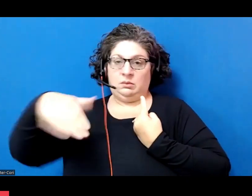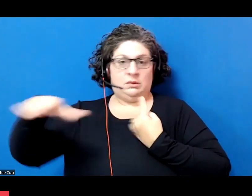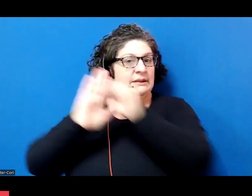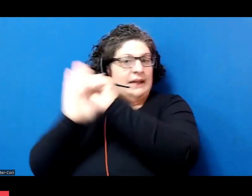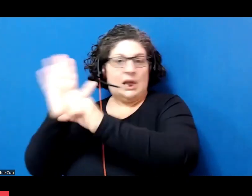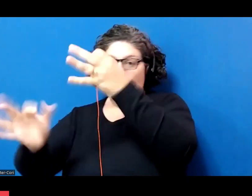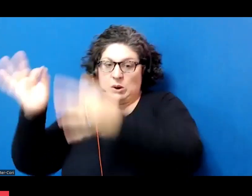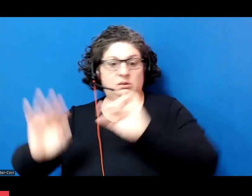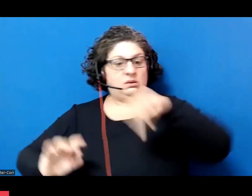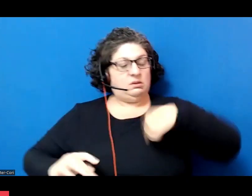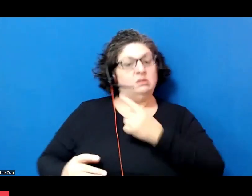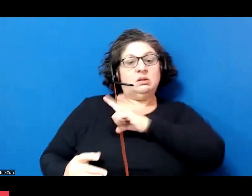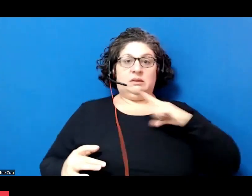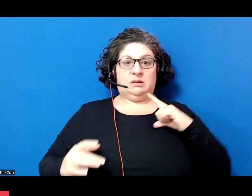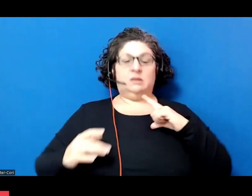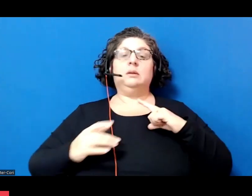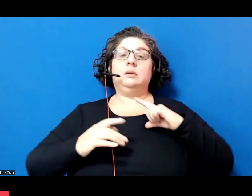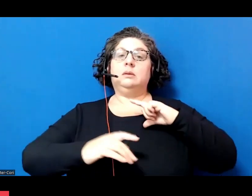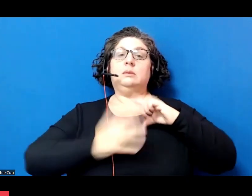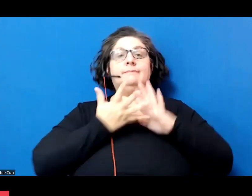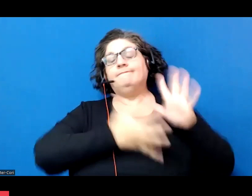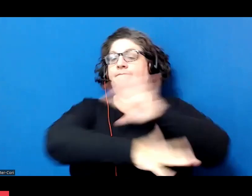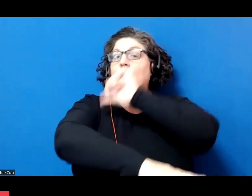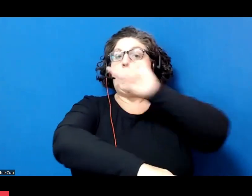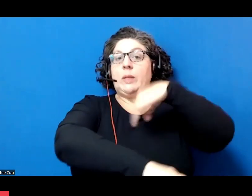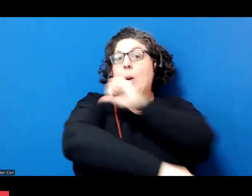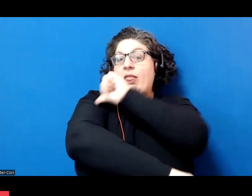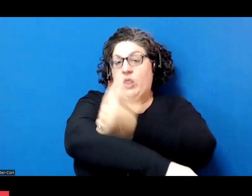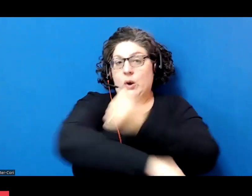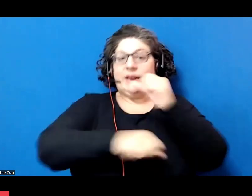has sole authority to regulate the time, place, and manner of federal elections, including